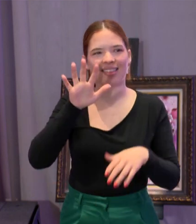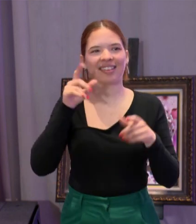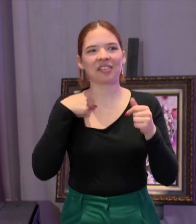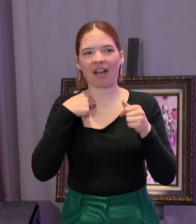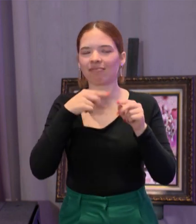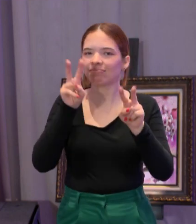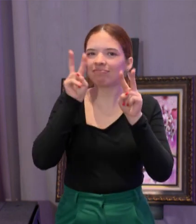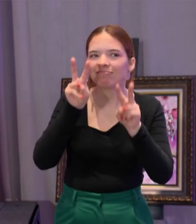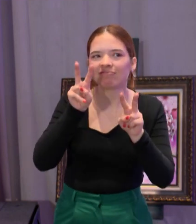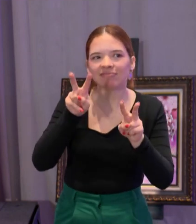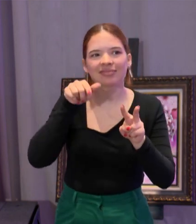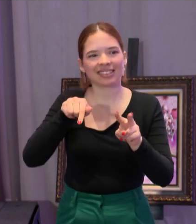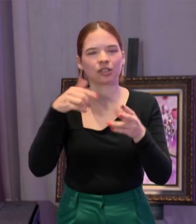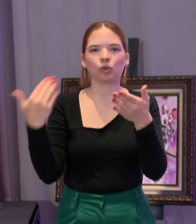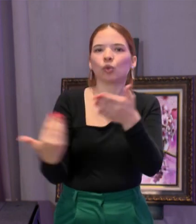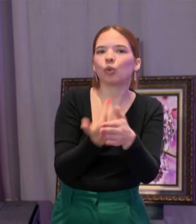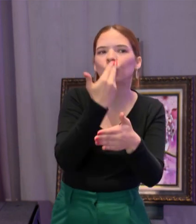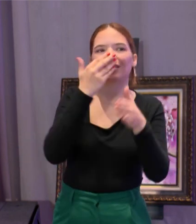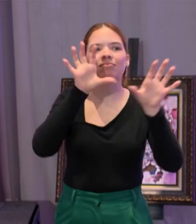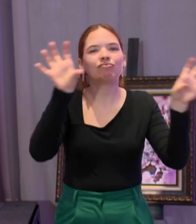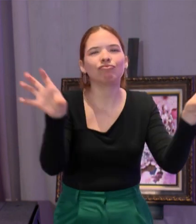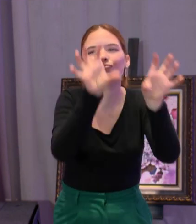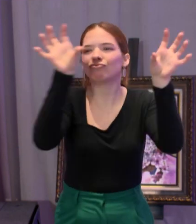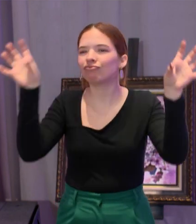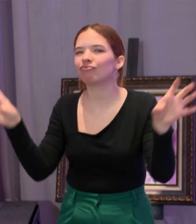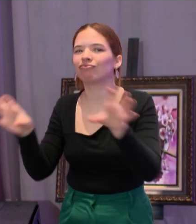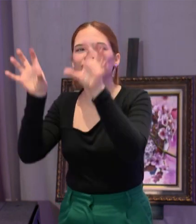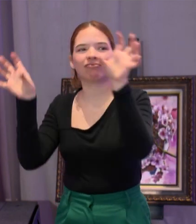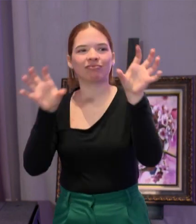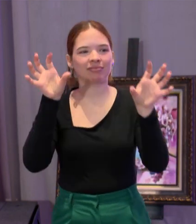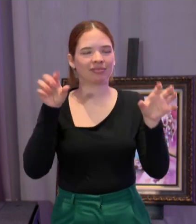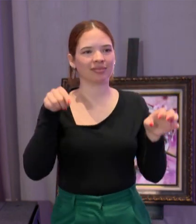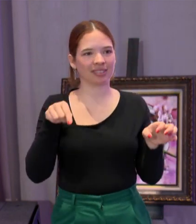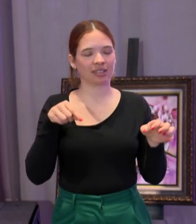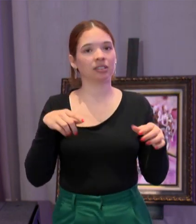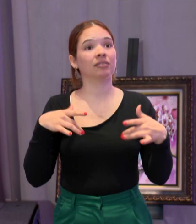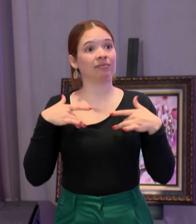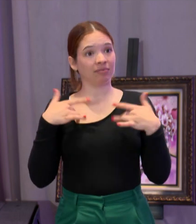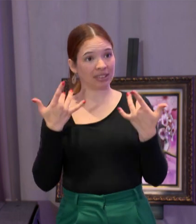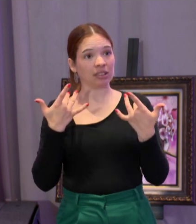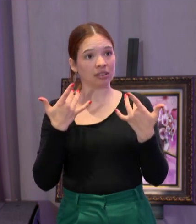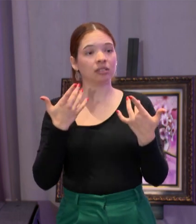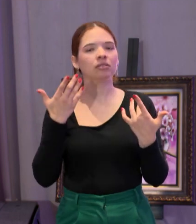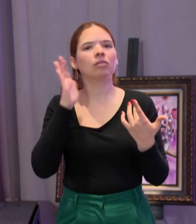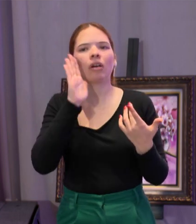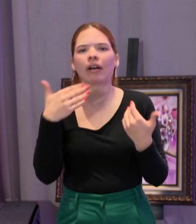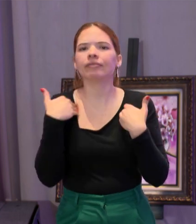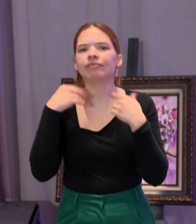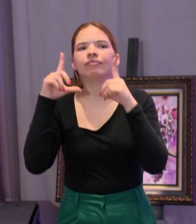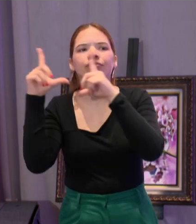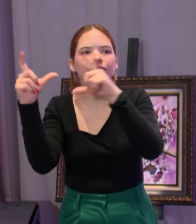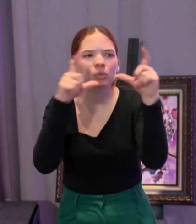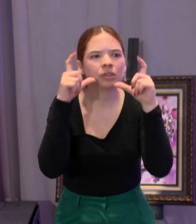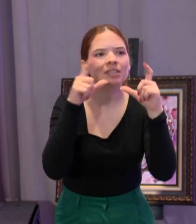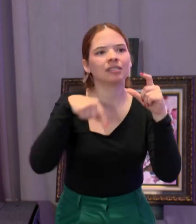CONTINUE TO BLOOM YEAR ROUND IN PUBLIC SPACES. WE'RE LOOKING FORWARD TO SEE NEW INSTALLATIONS BLOSSOMING THROUGHOUT PHOTO EVENTS, INCLUDING THE OPPORTUNITY THAT